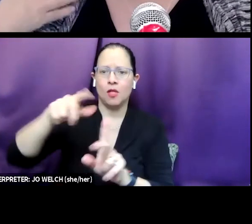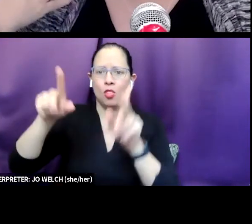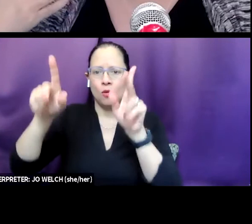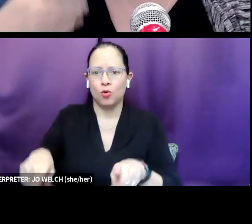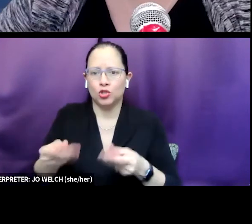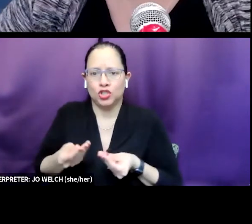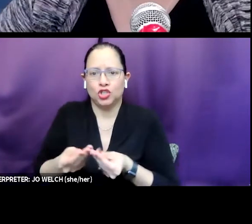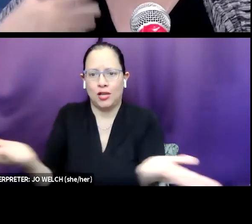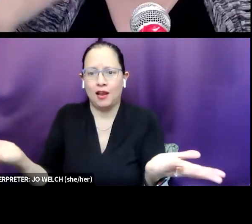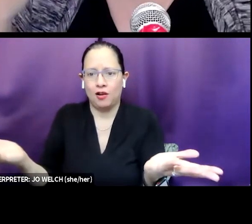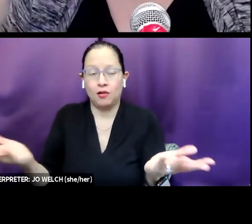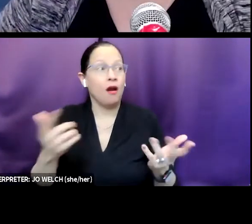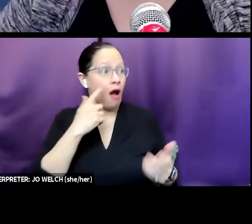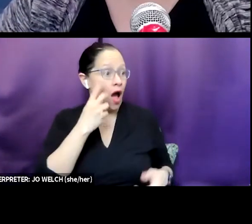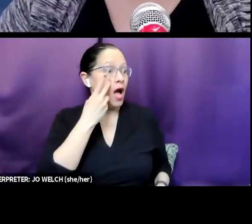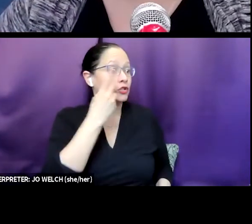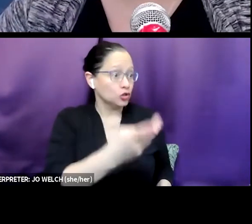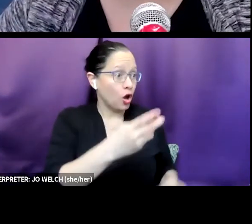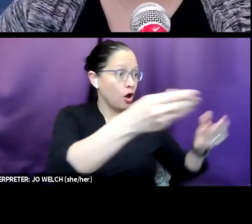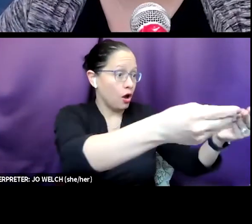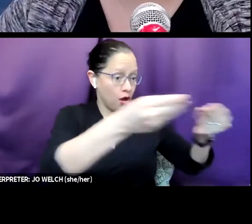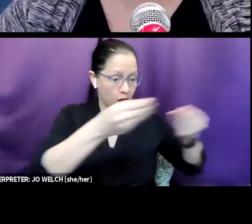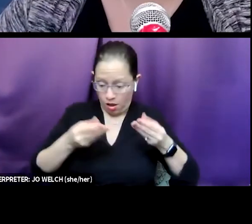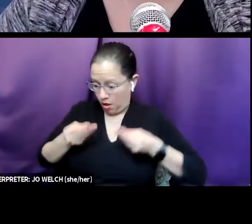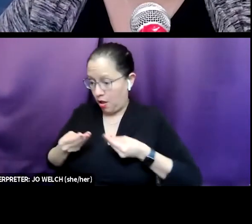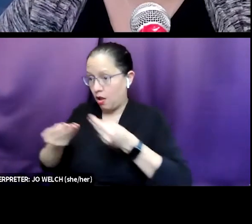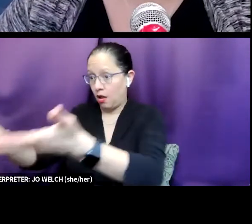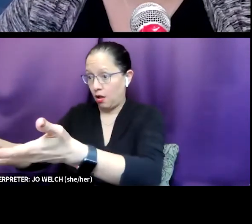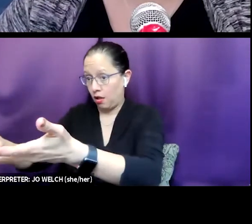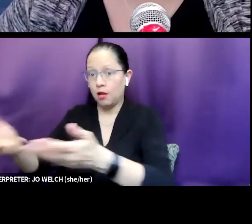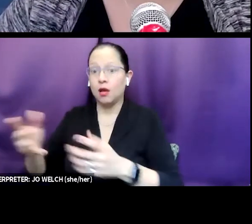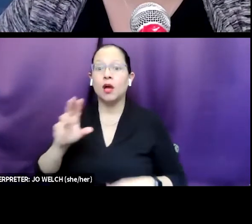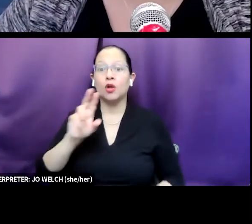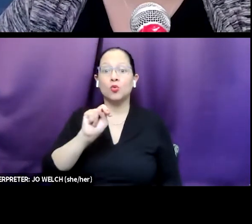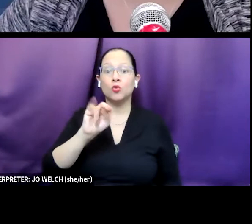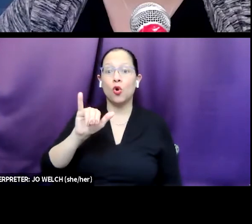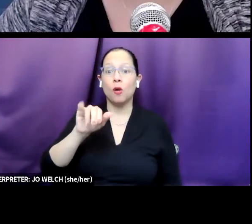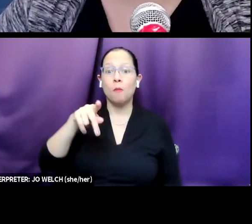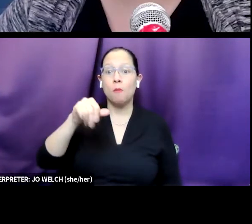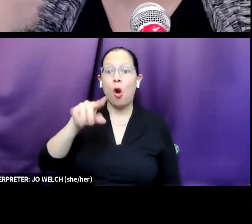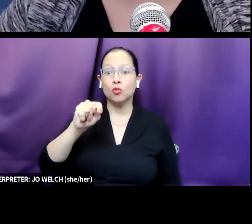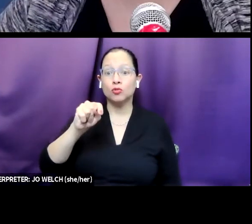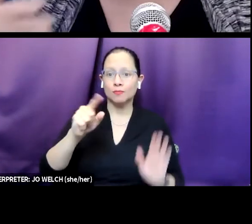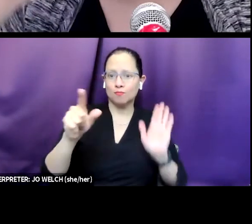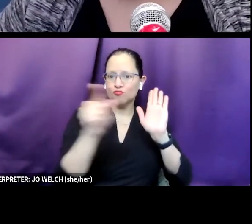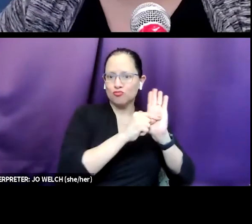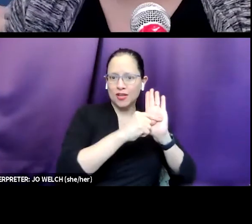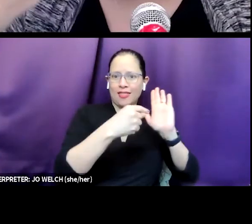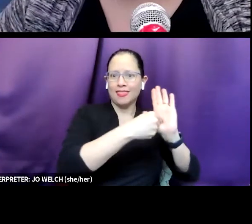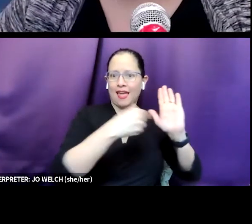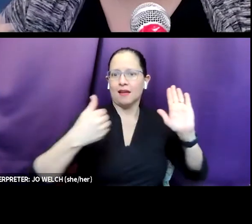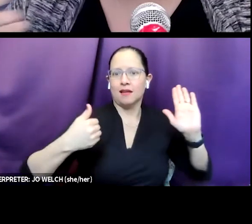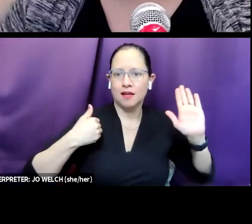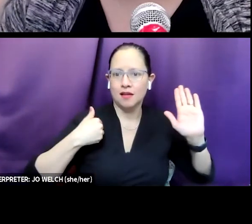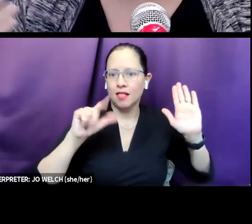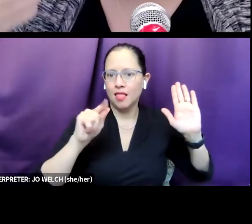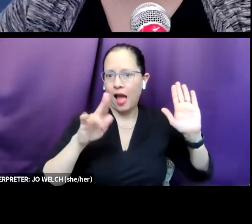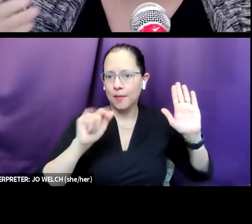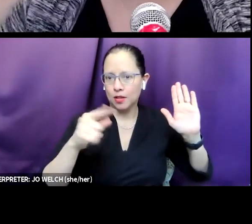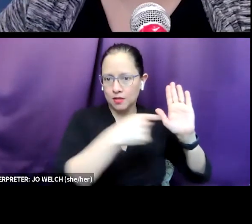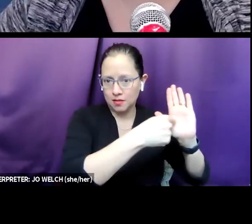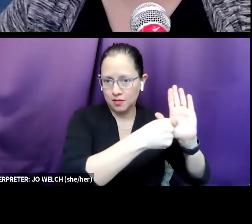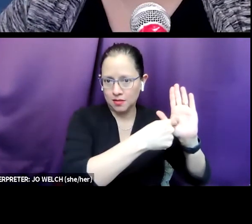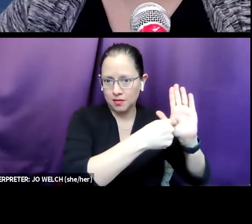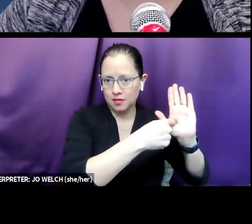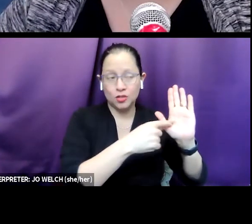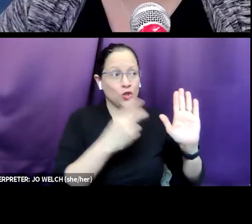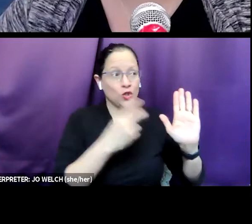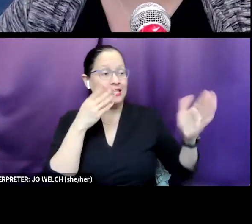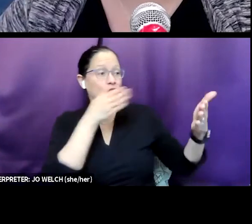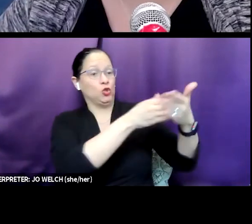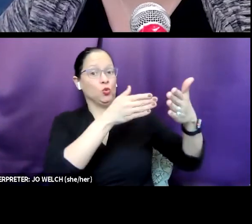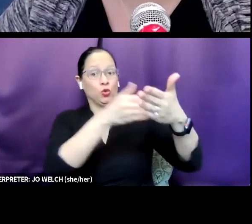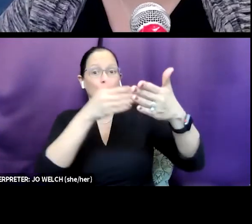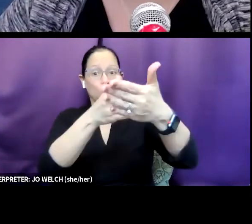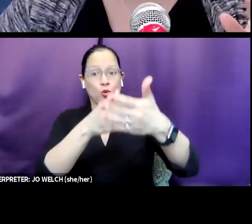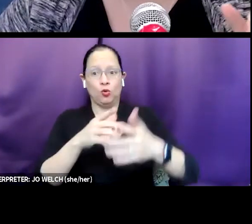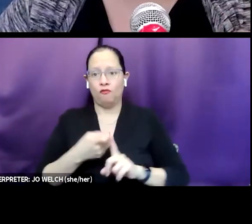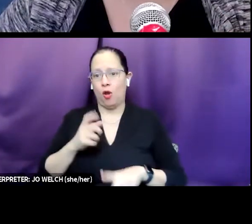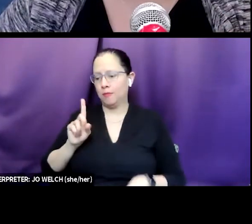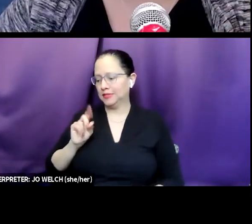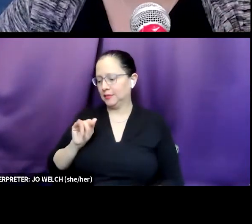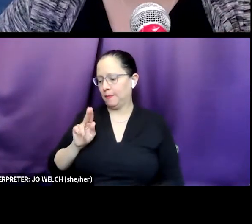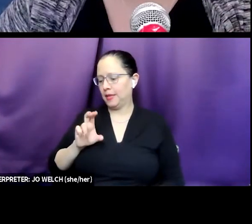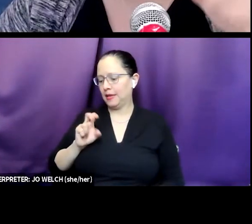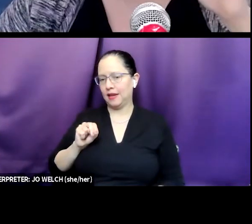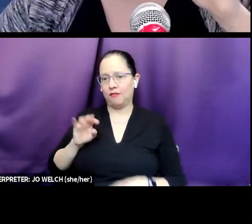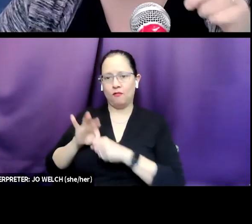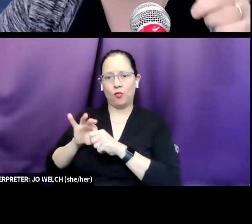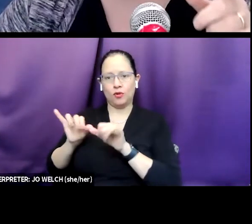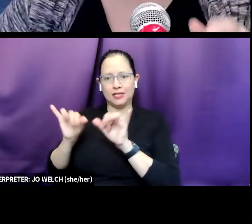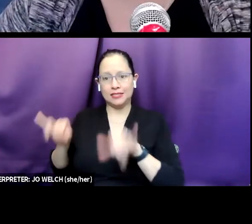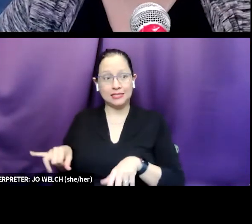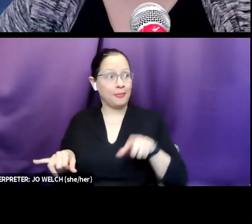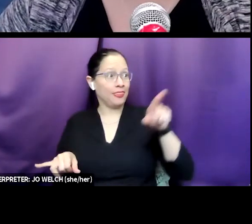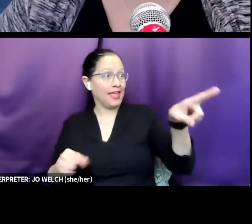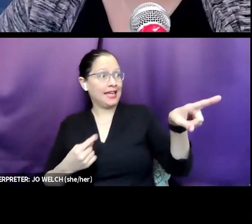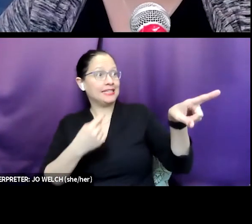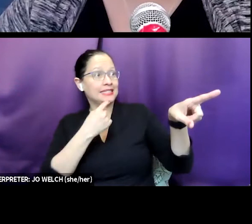always going to be on the hook for libelous or defamatory content which is why you see, Sydney Powell and others being sued by Dominion voting systems, it's because they said it, so therefore it's, they're liable.